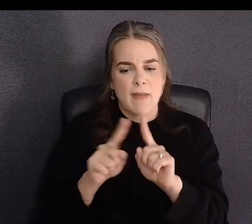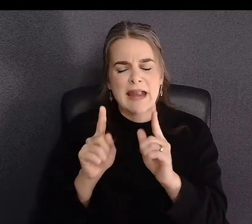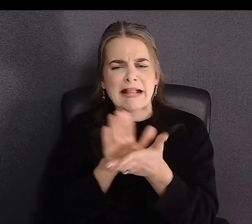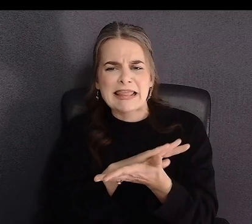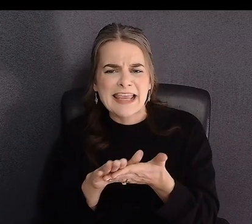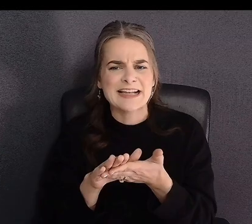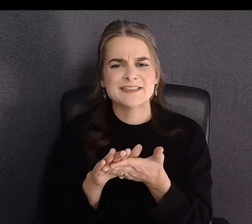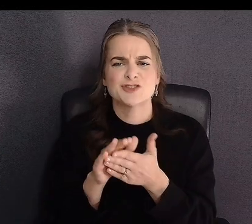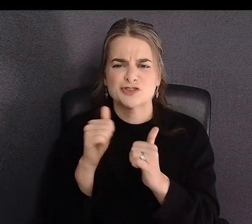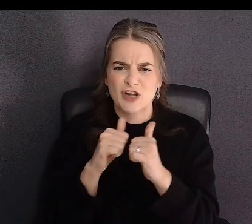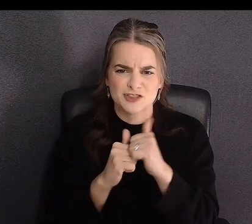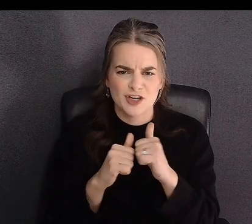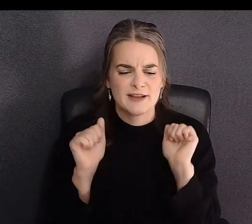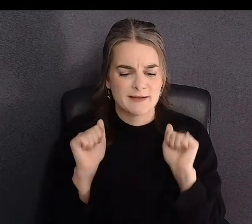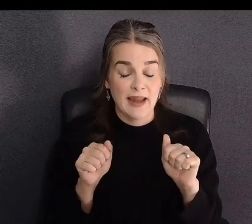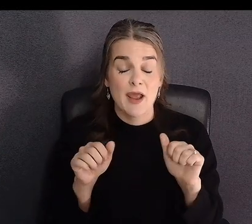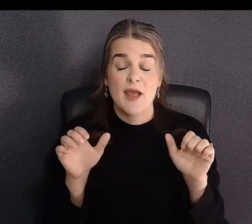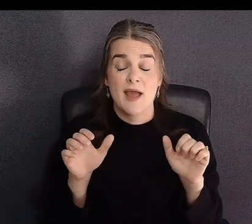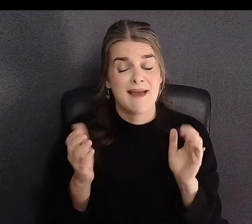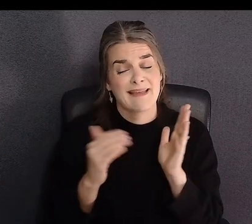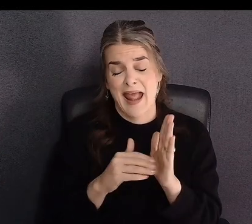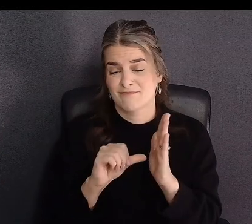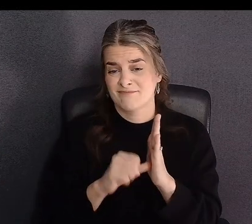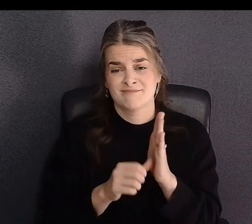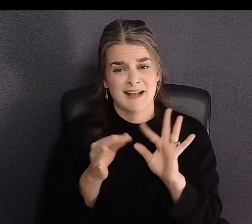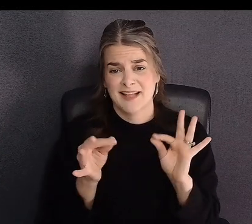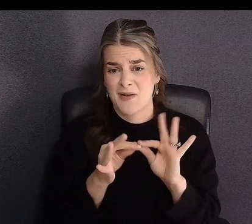And like I said, we do a lot of painting of wooden bird